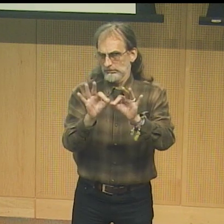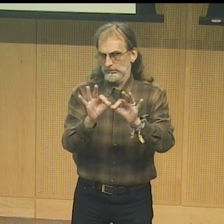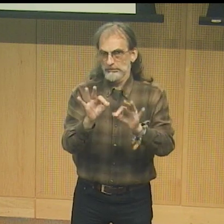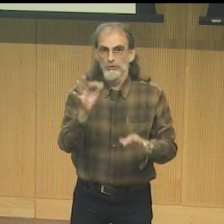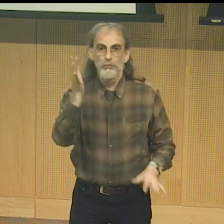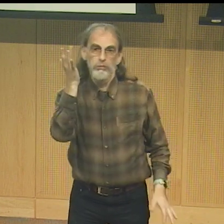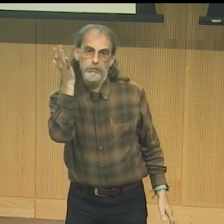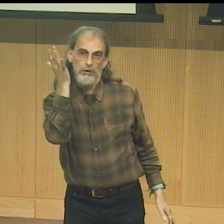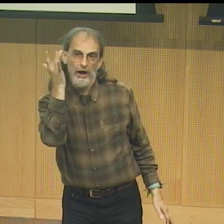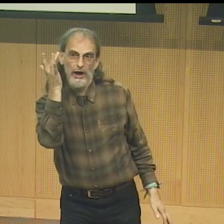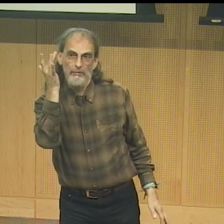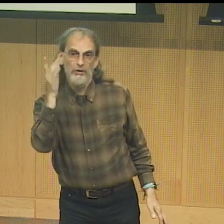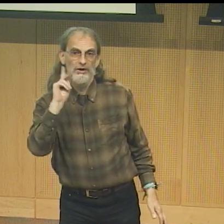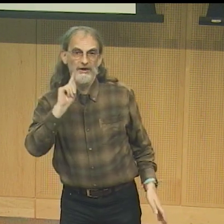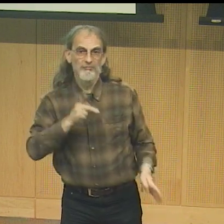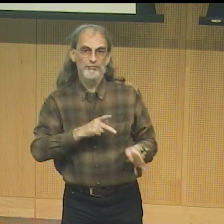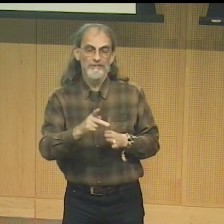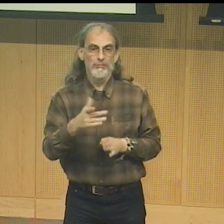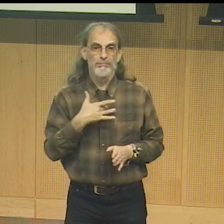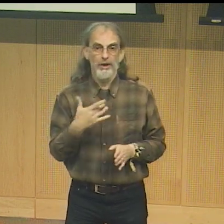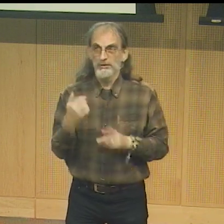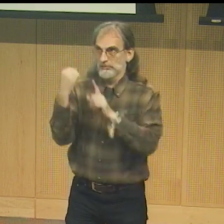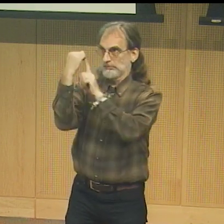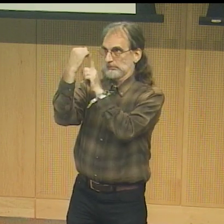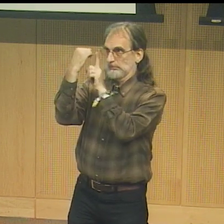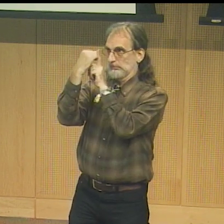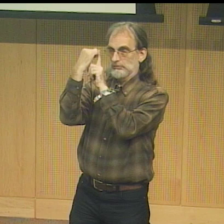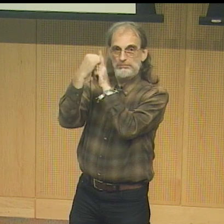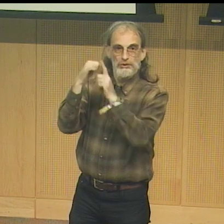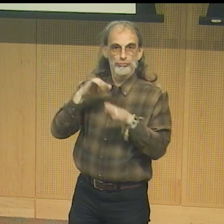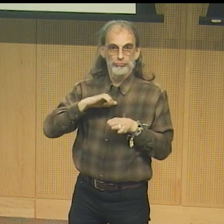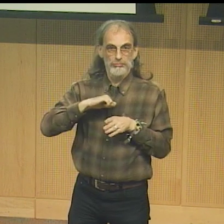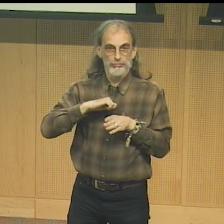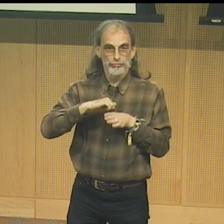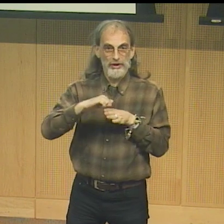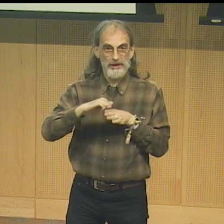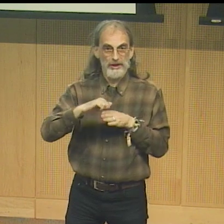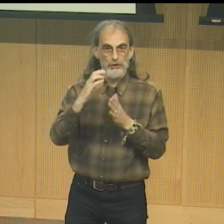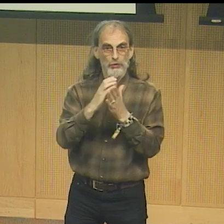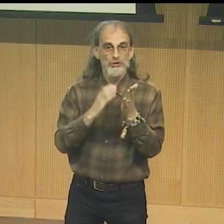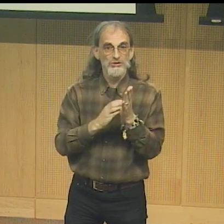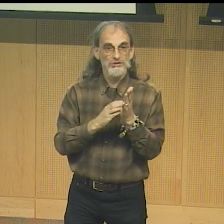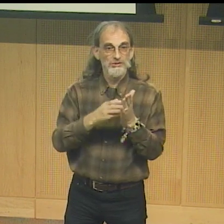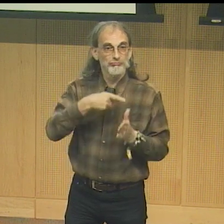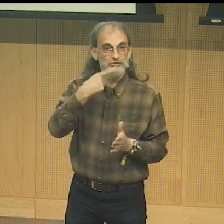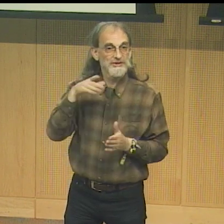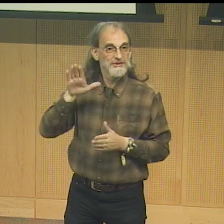It's important that we include Deaf professionals because even the Deaf professionals have been